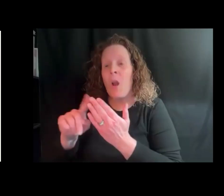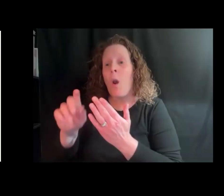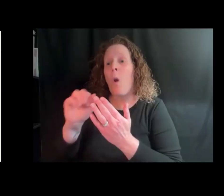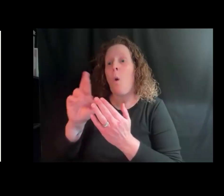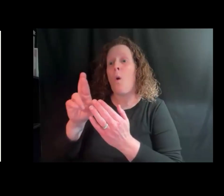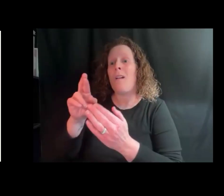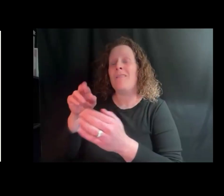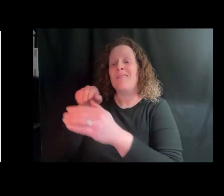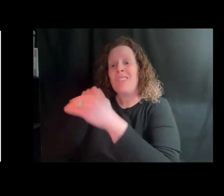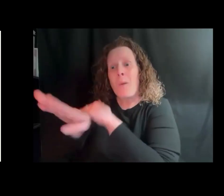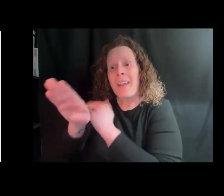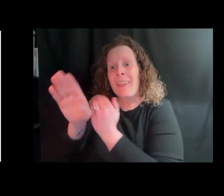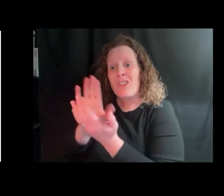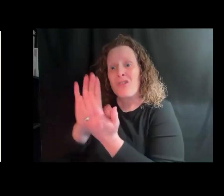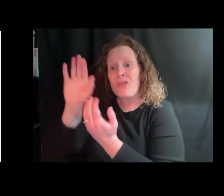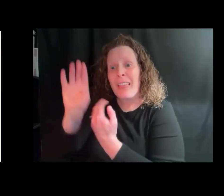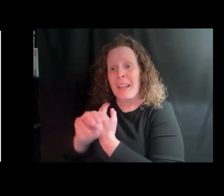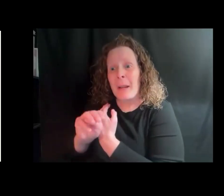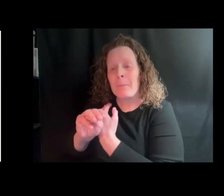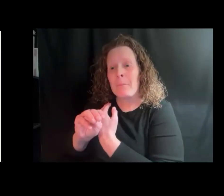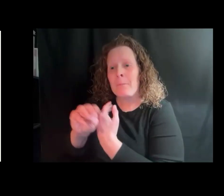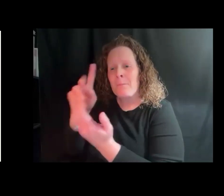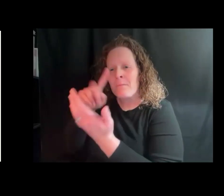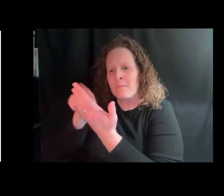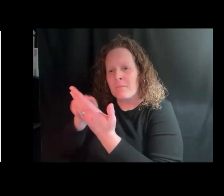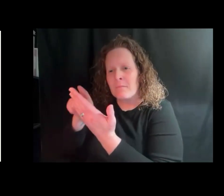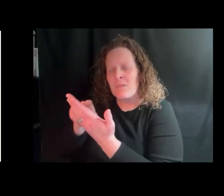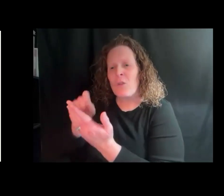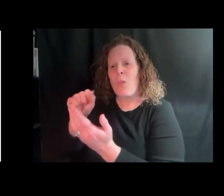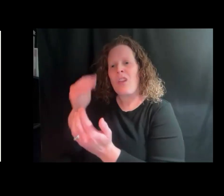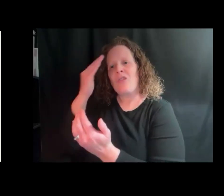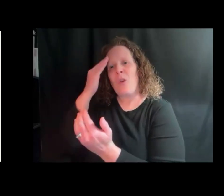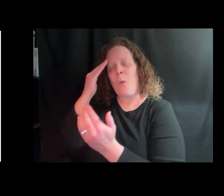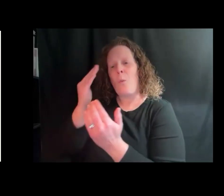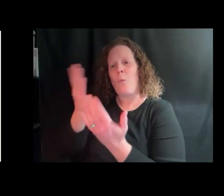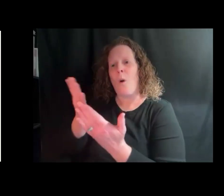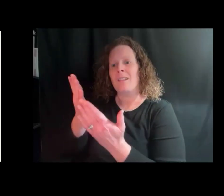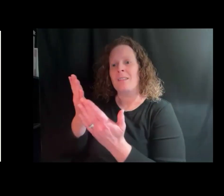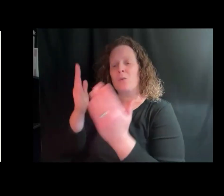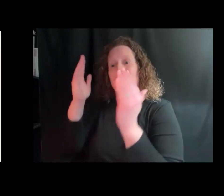to review to check references to look at the curriculum